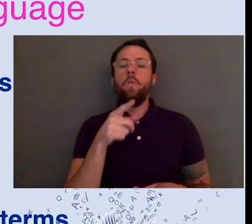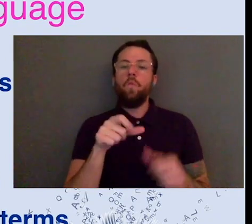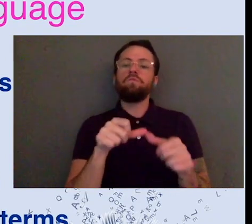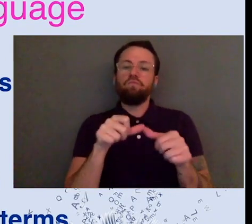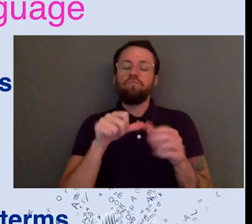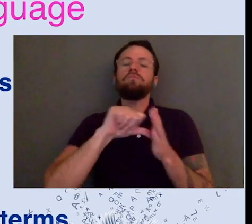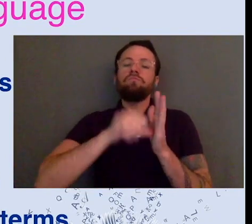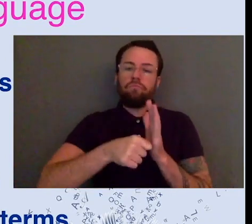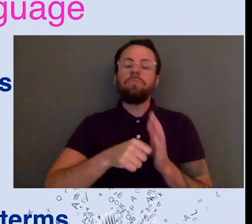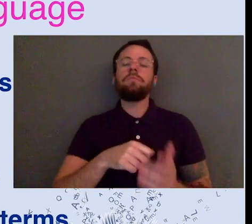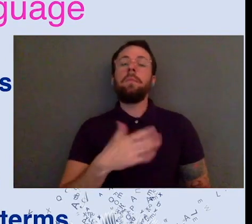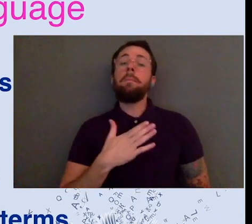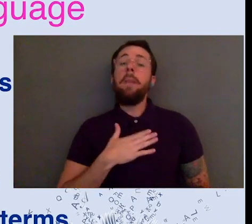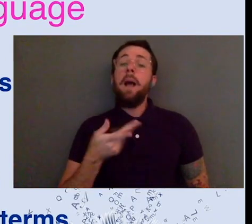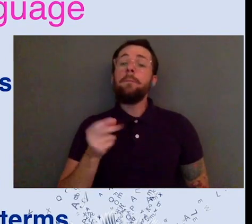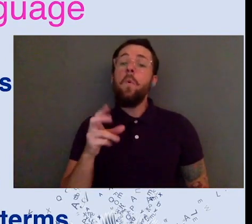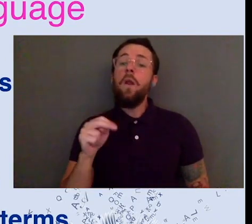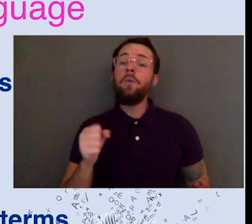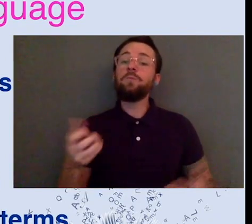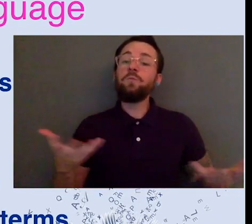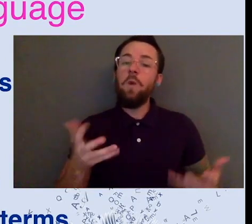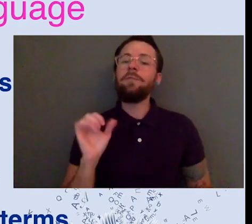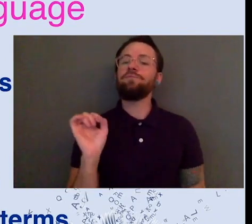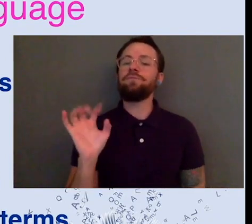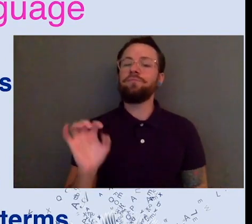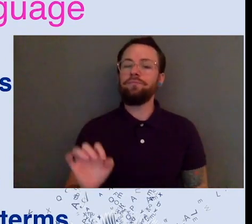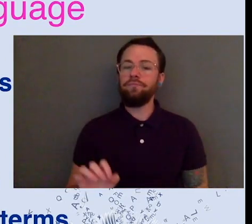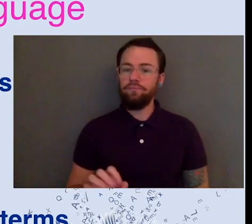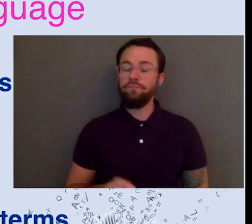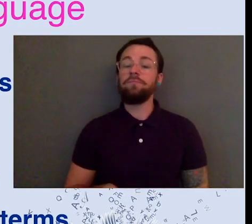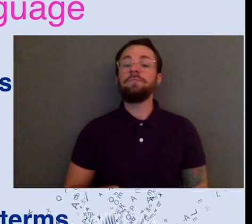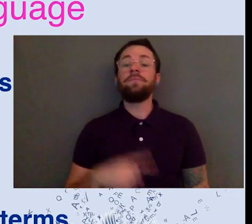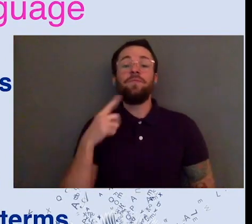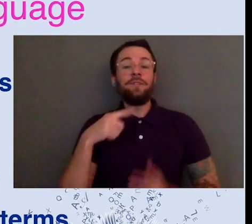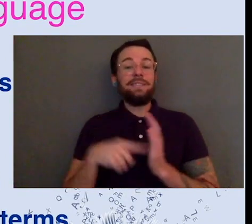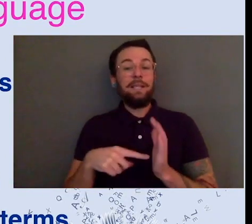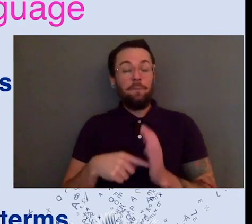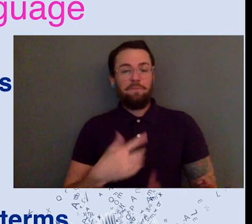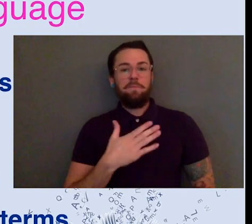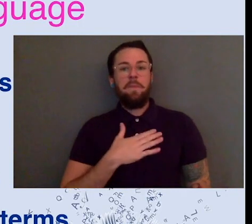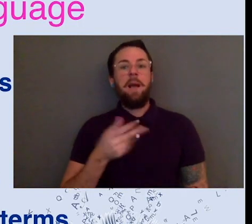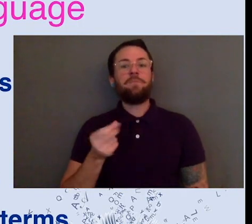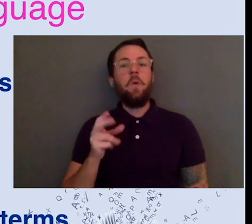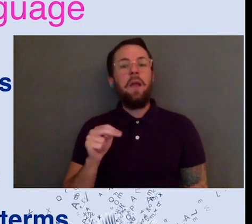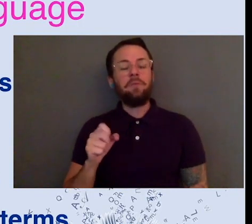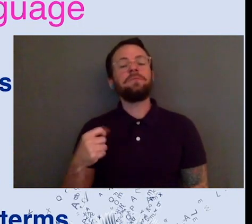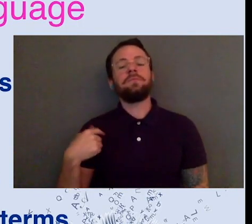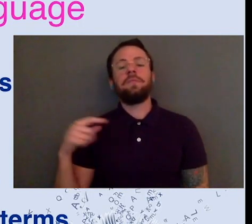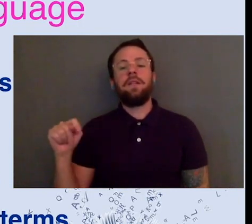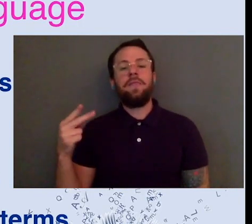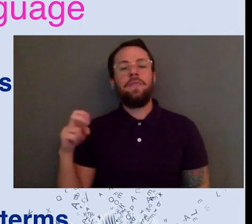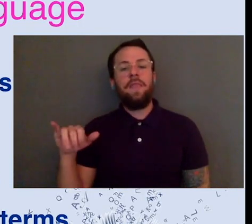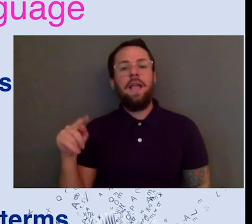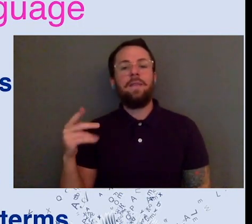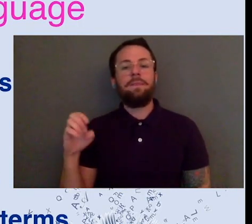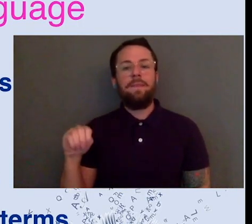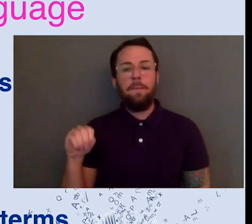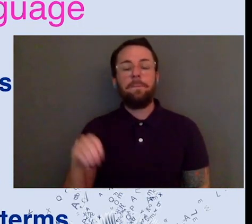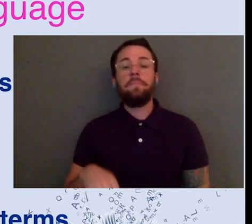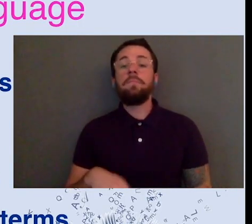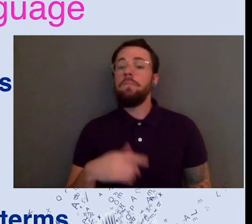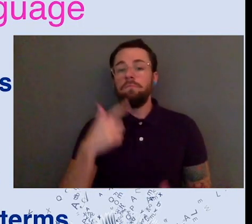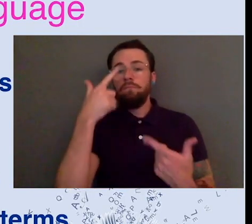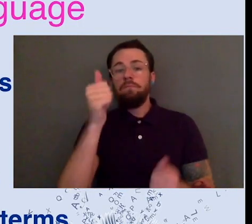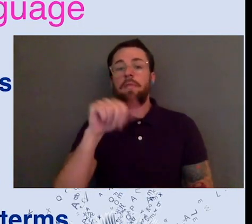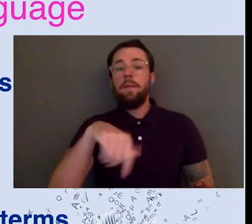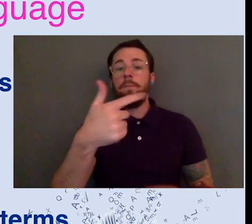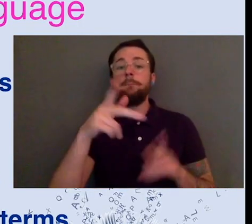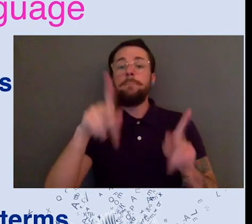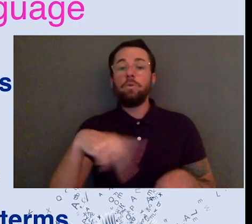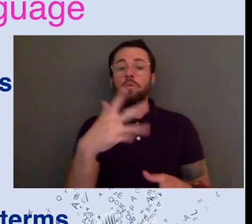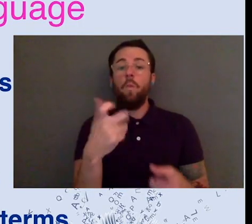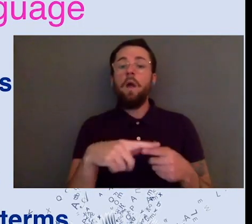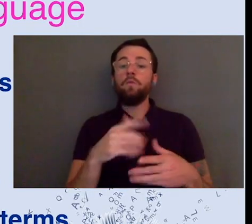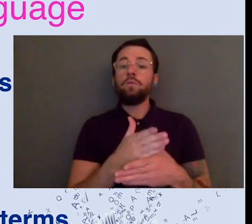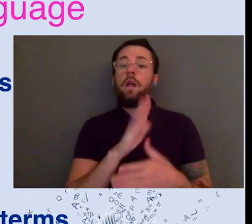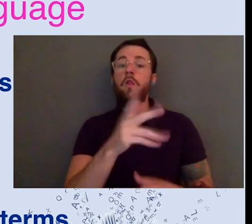So using they for the singular and the plural is something we can already get used to.